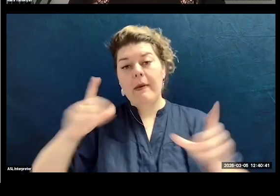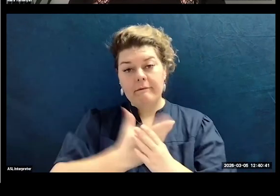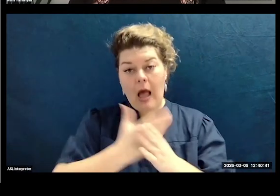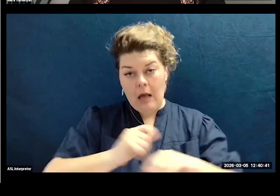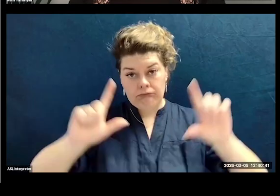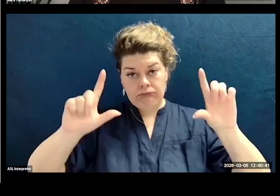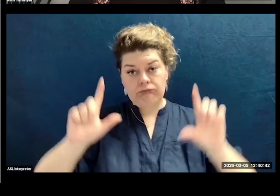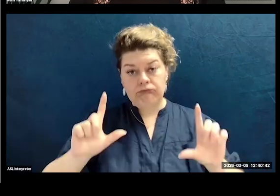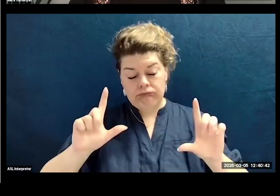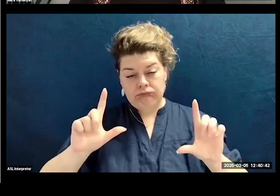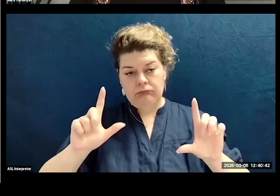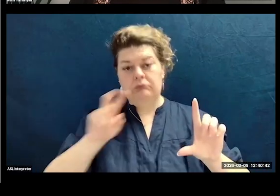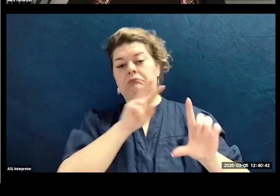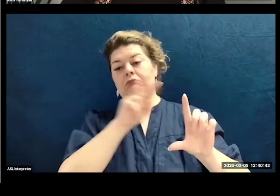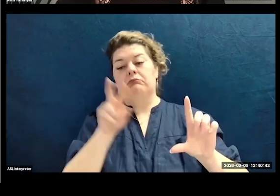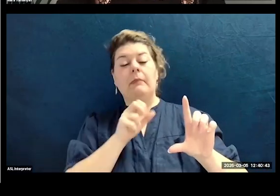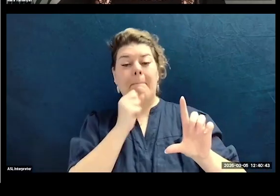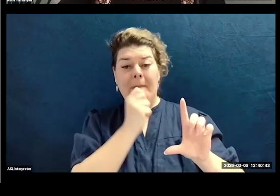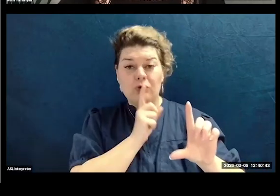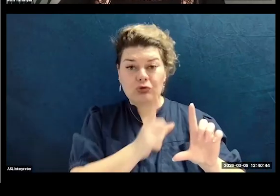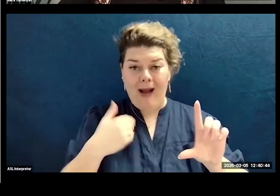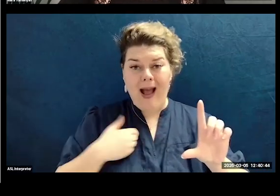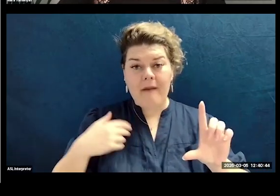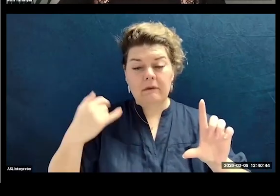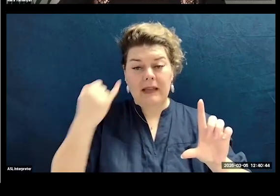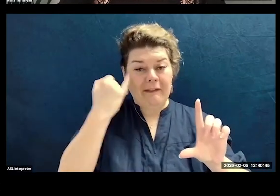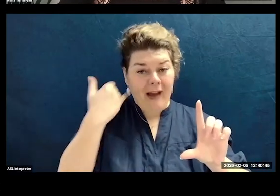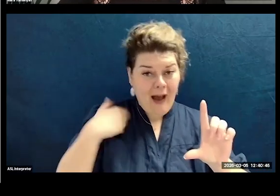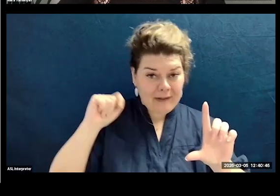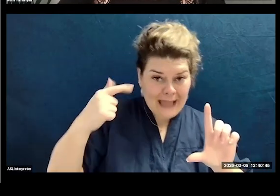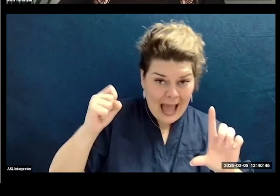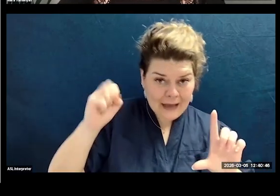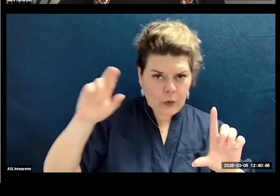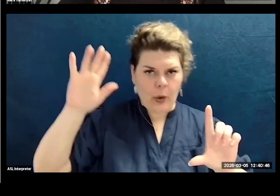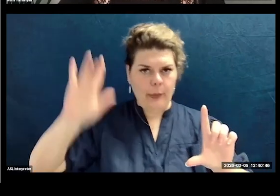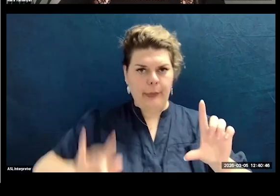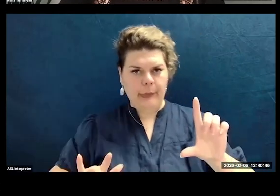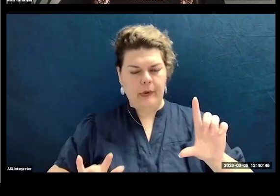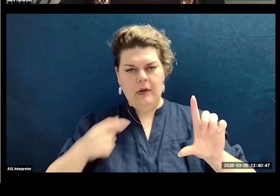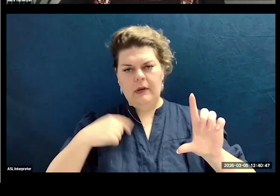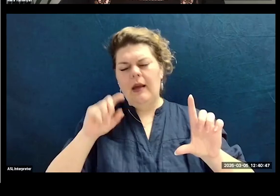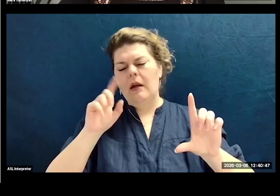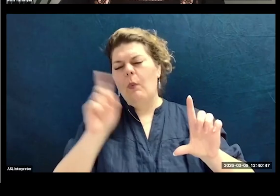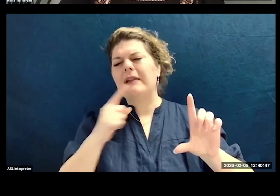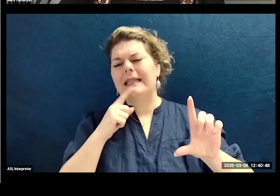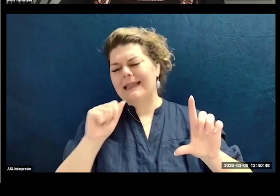check and make sure whether or not it has tags. You can see this in the Accessibility Tags pane.